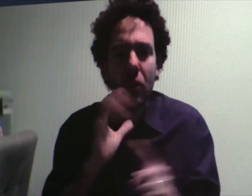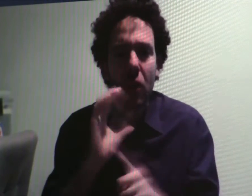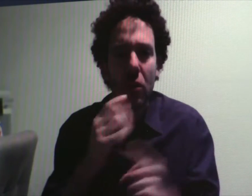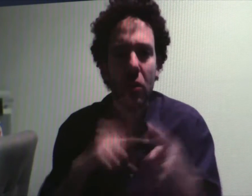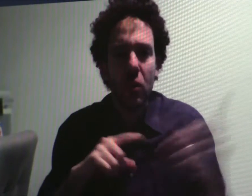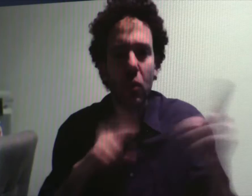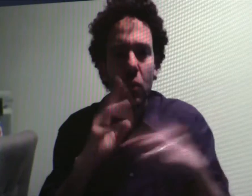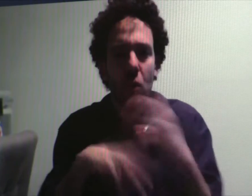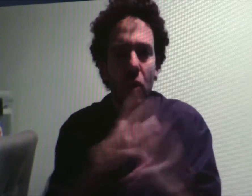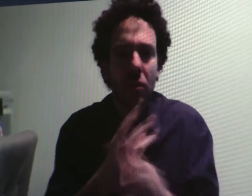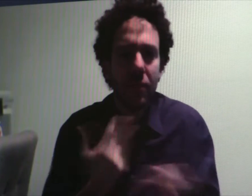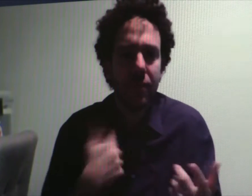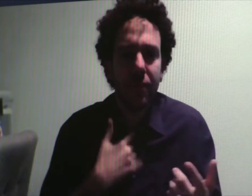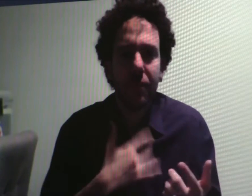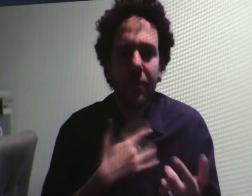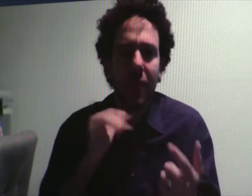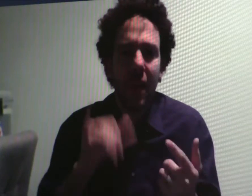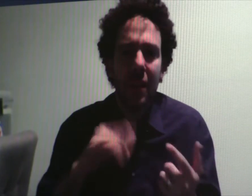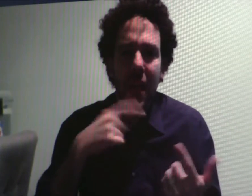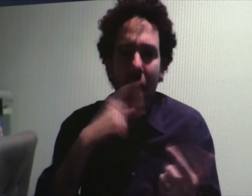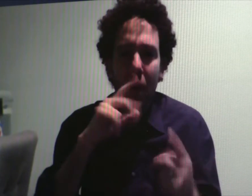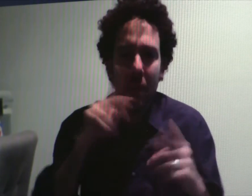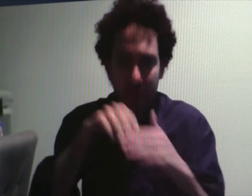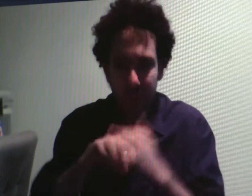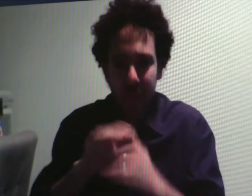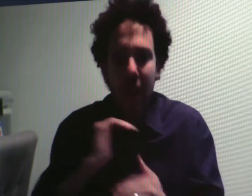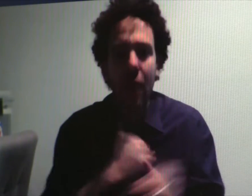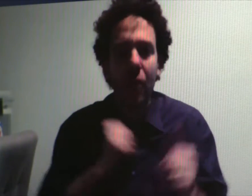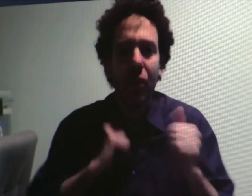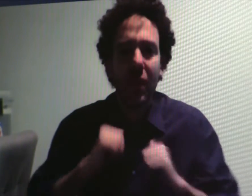and our culture to the world, is when we have hearing people come into the theatre.